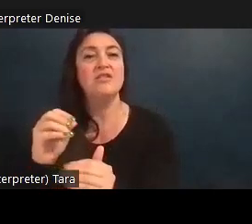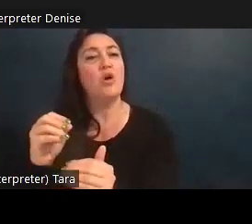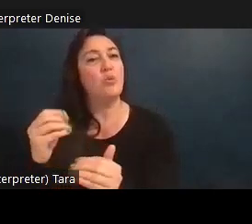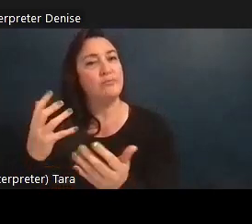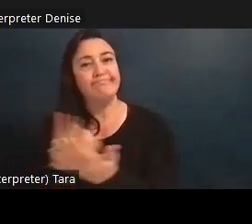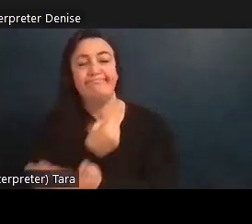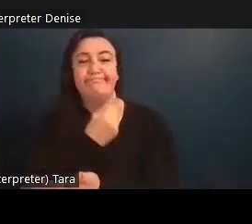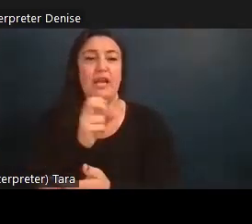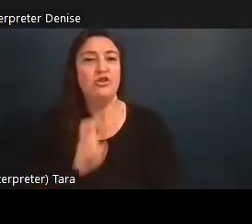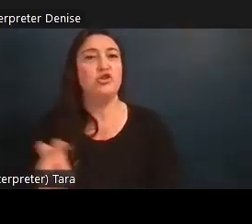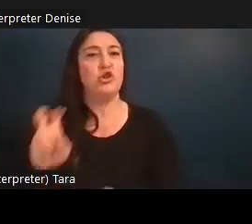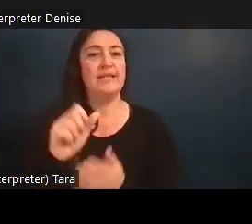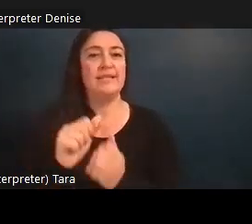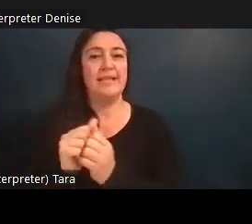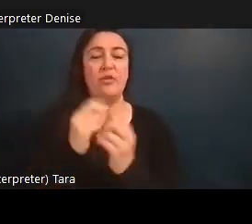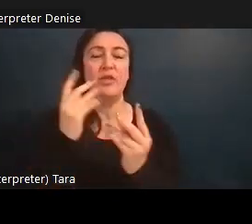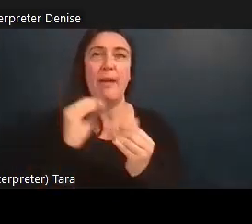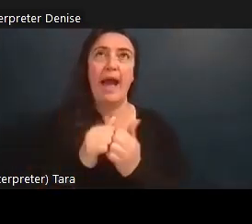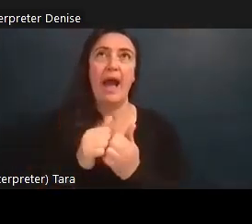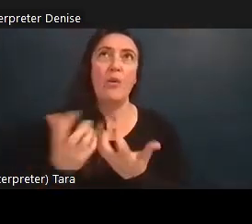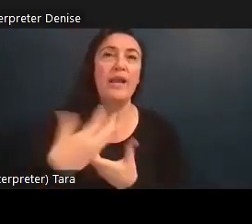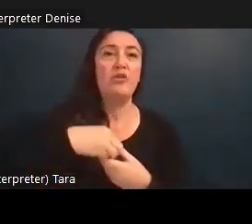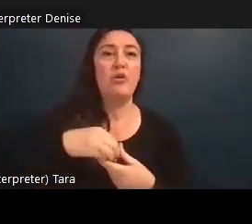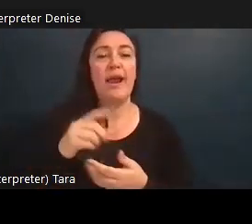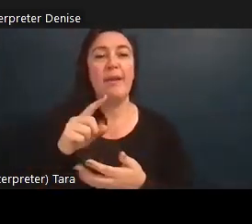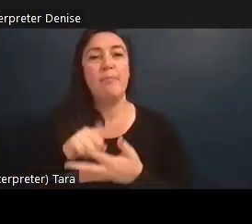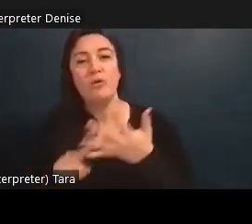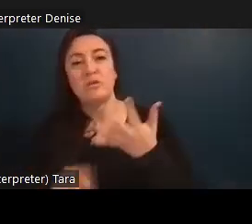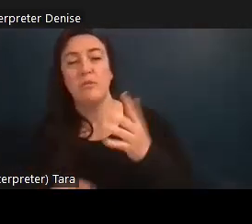integrating multiple knowledges and disciplines into the science